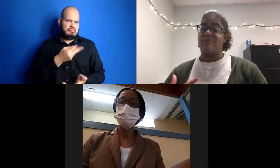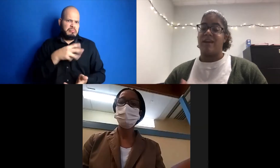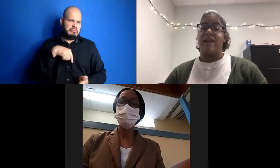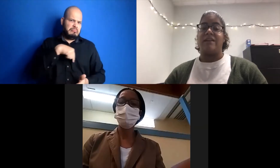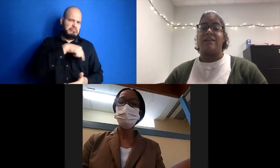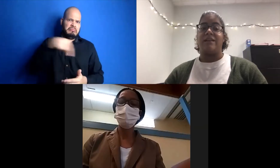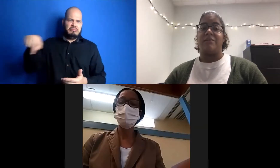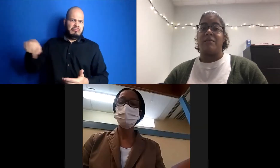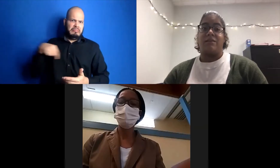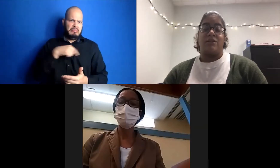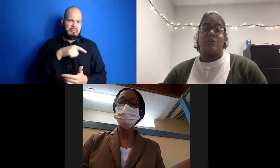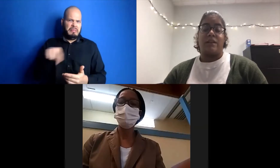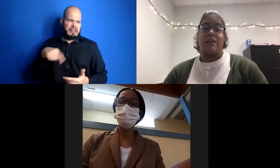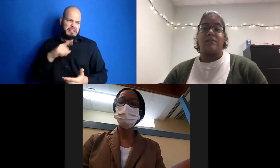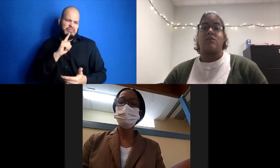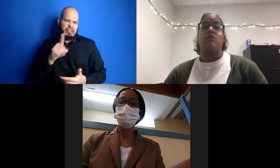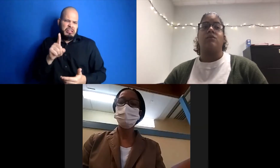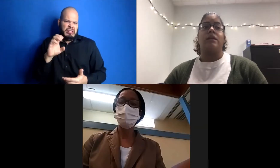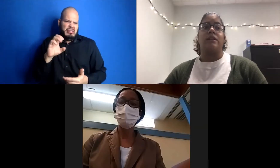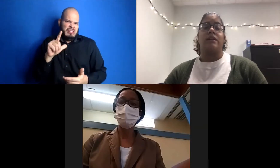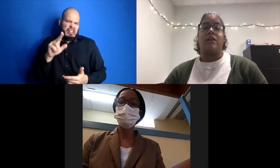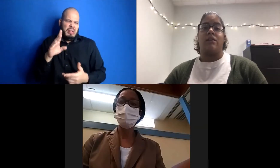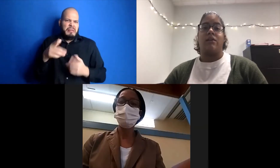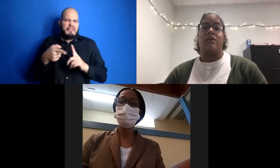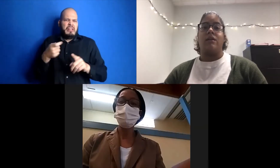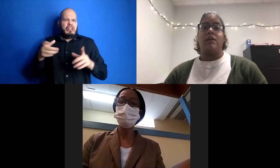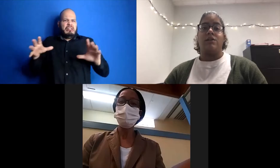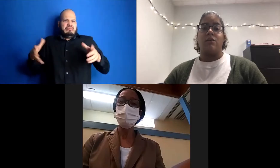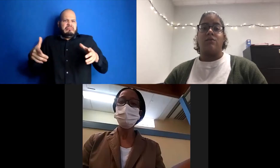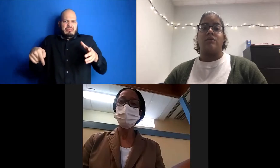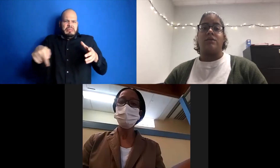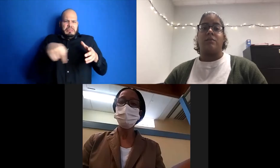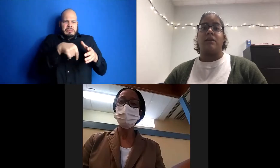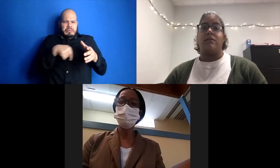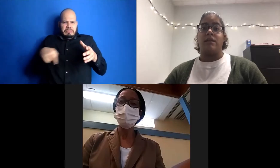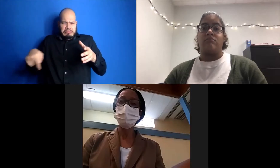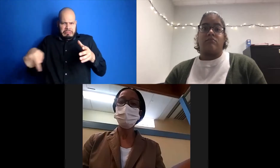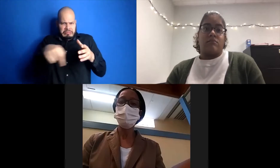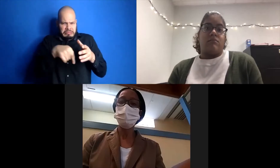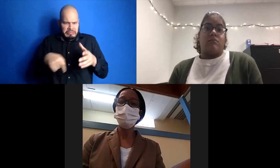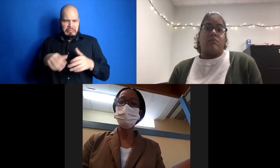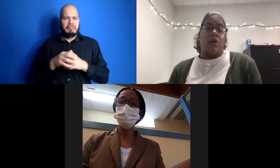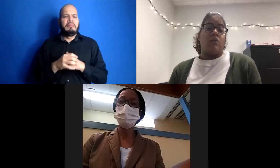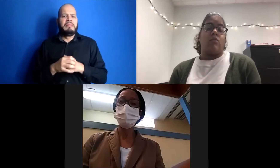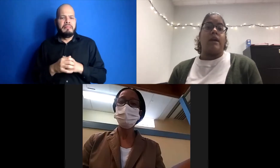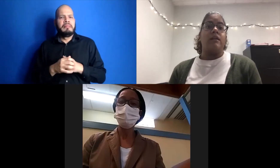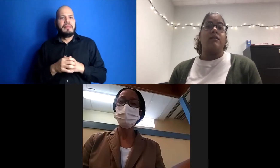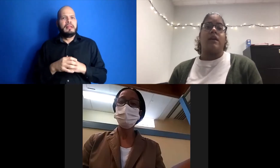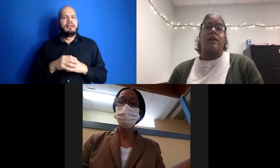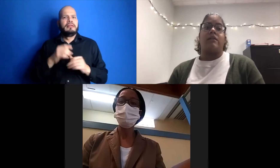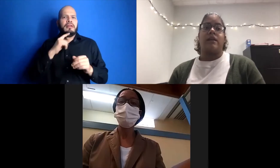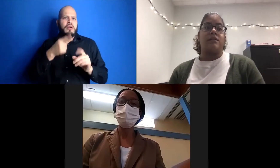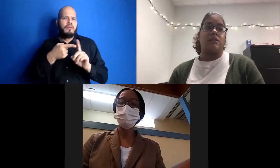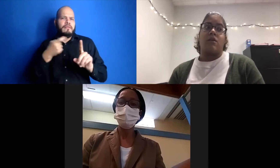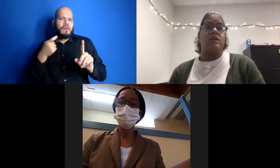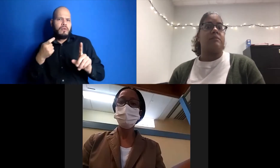and you know like in school like they are known to be in like all white and that's always been